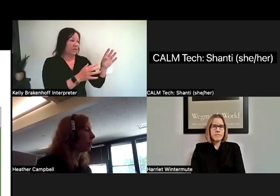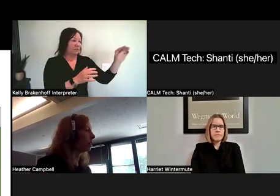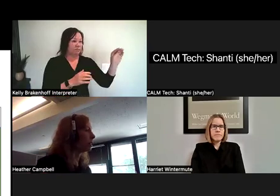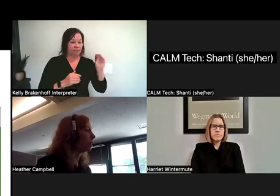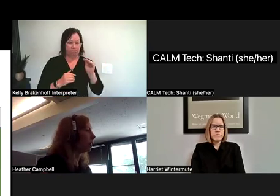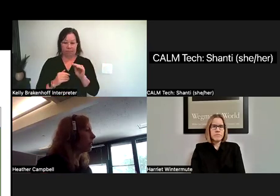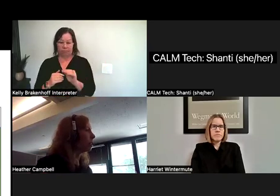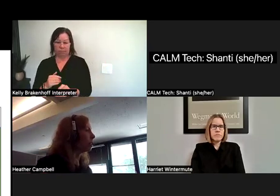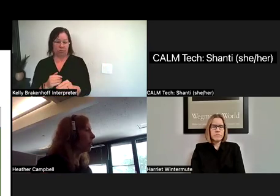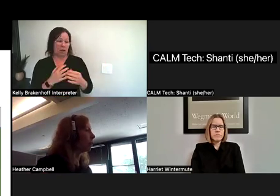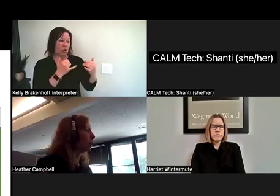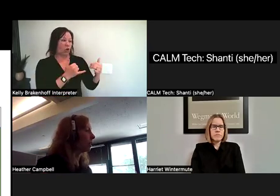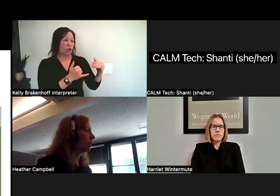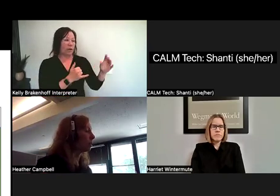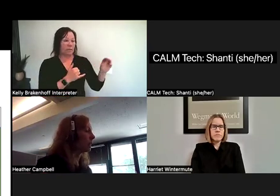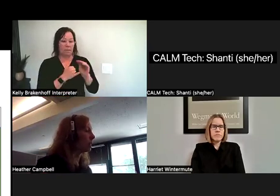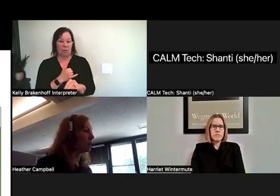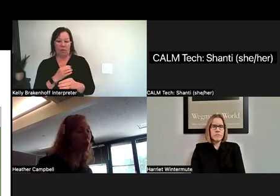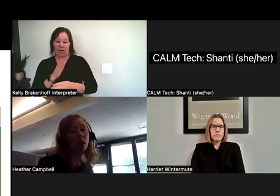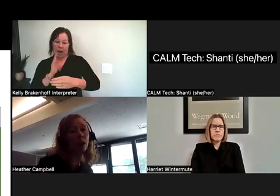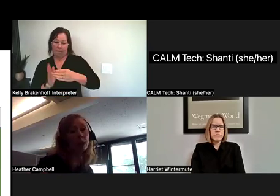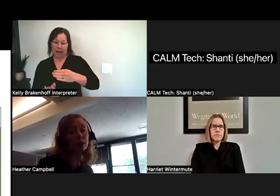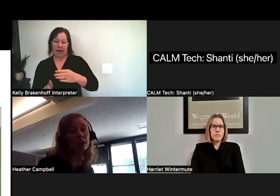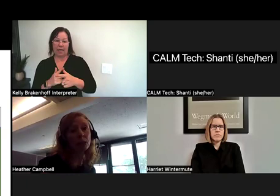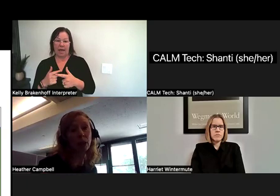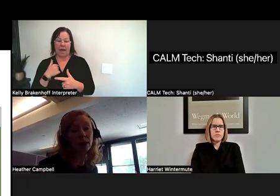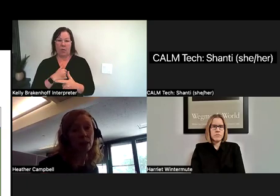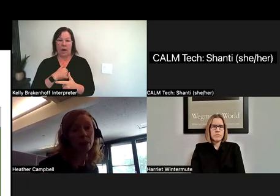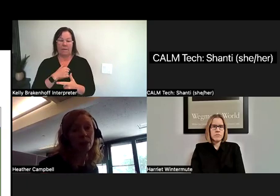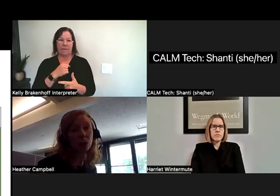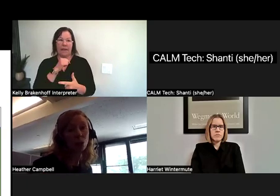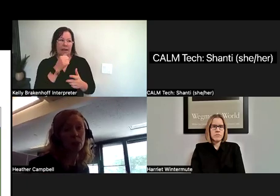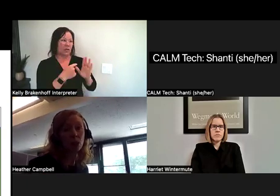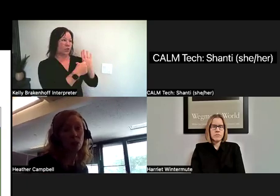completed sheet and put it in the current sheet so it wouldn't display in the matrix any longer